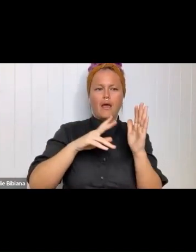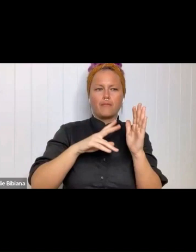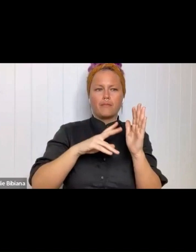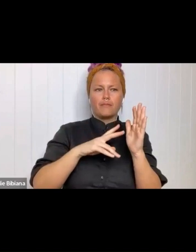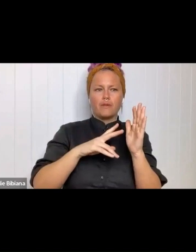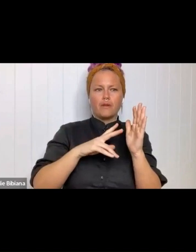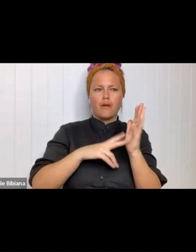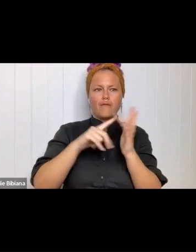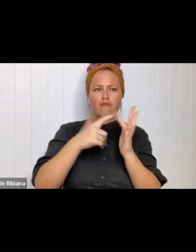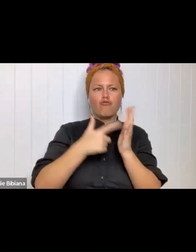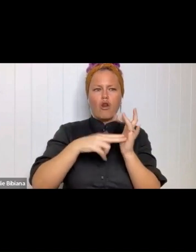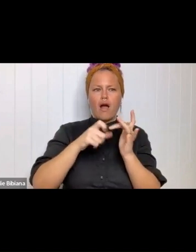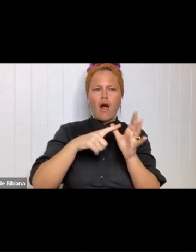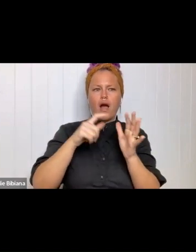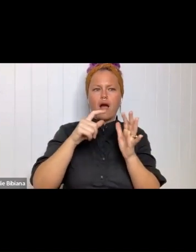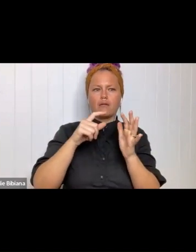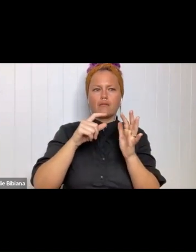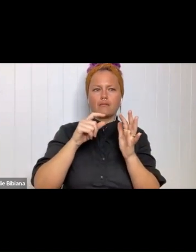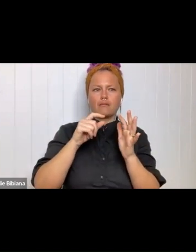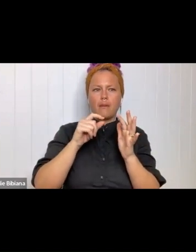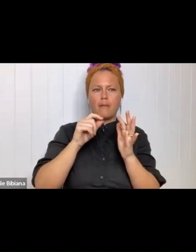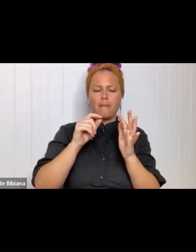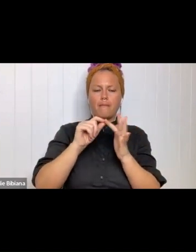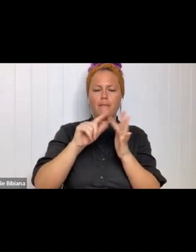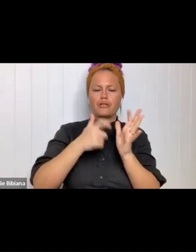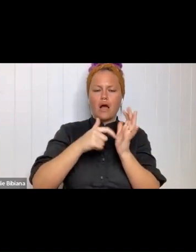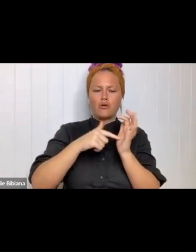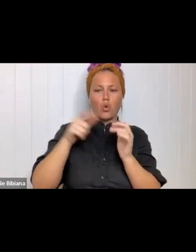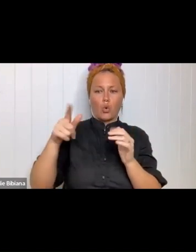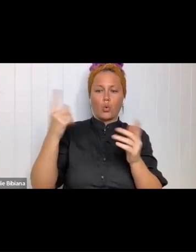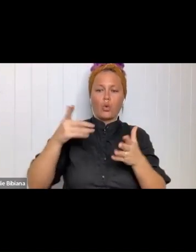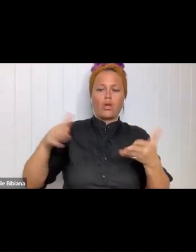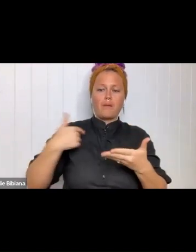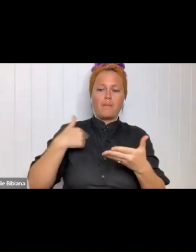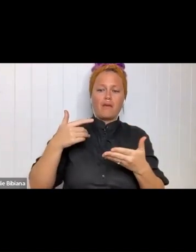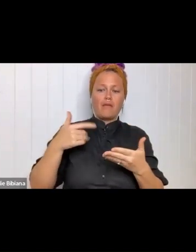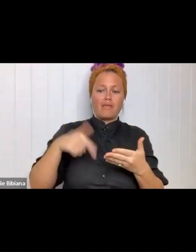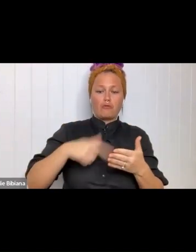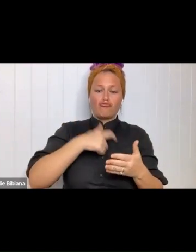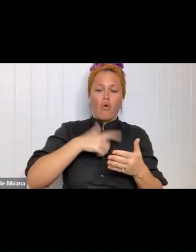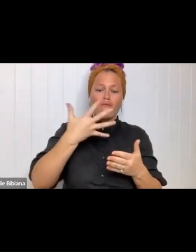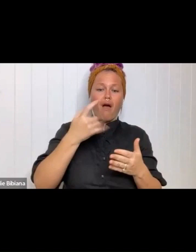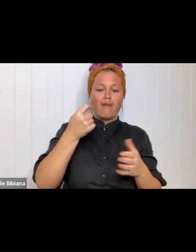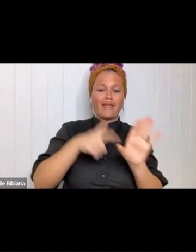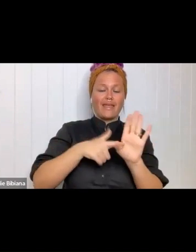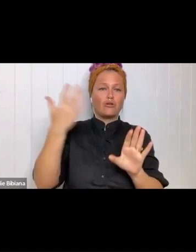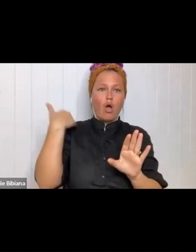journey into this role. Five and a half years ago now. And it was